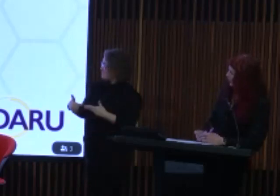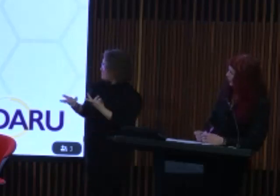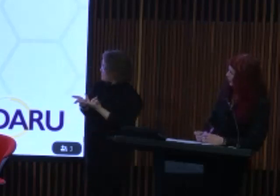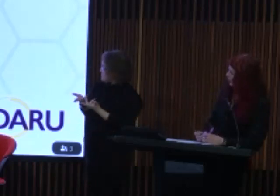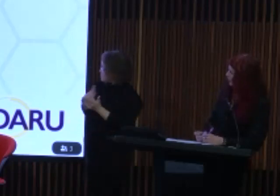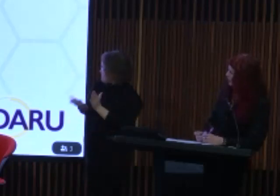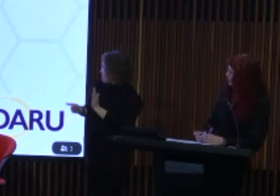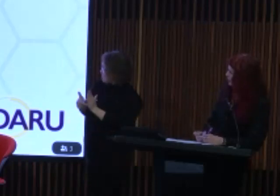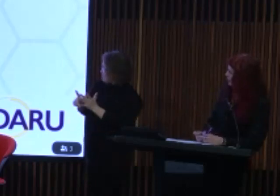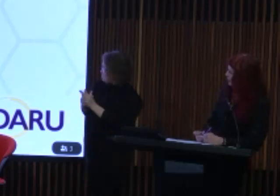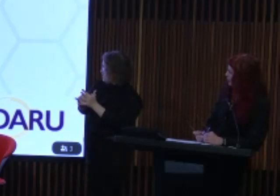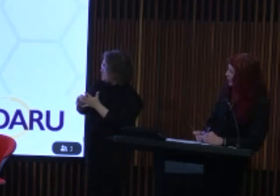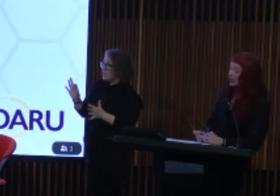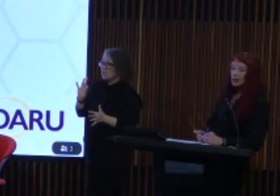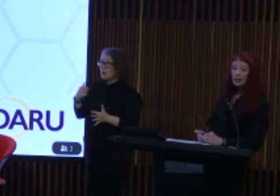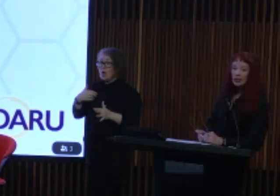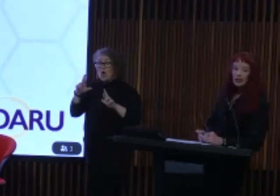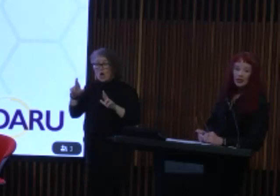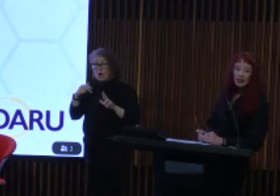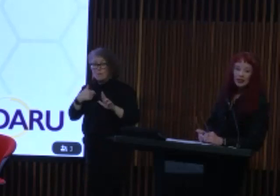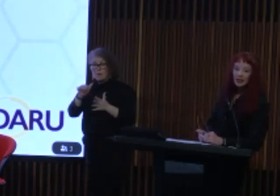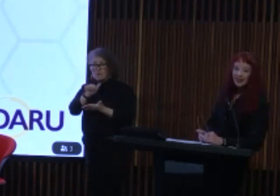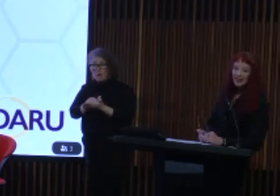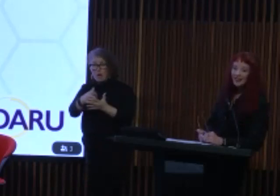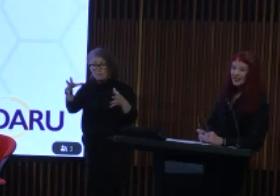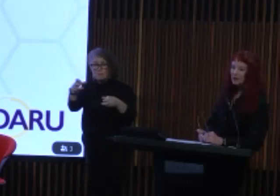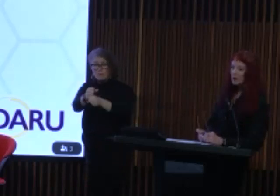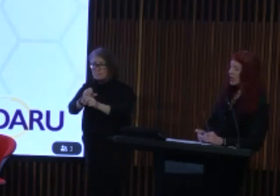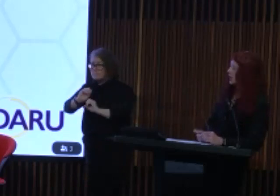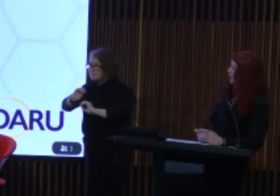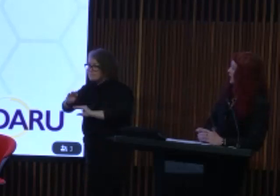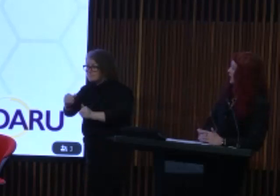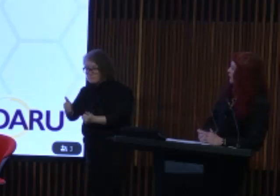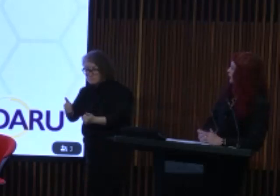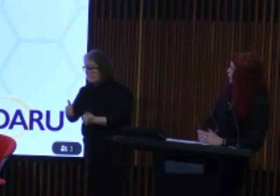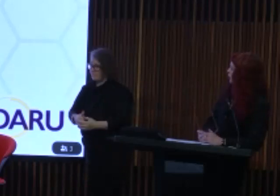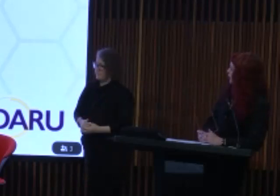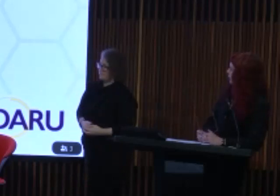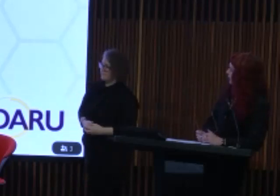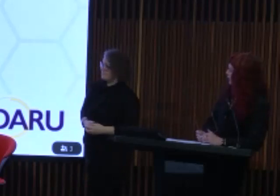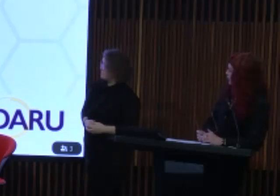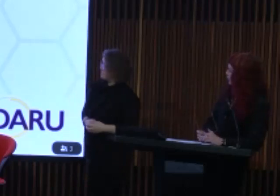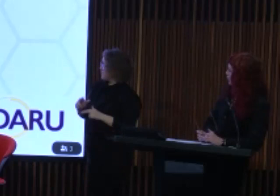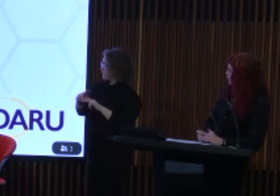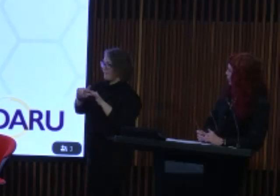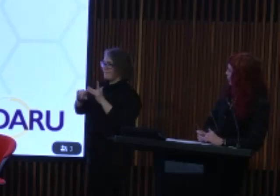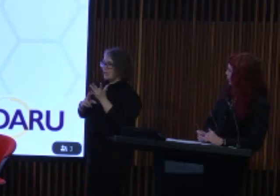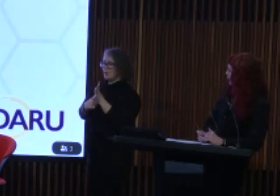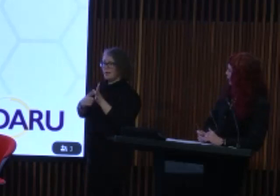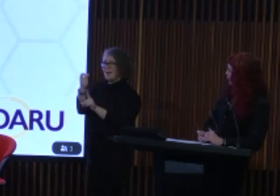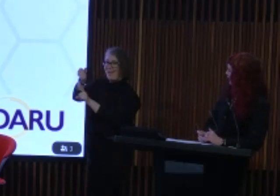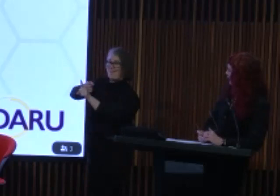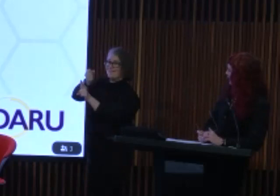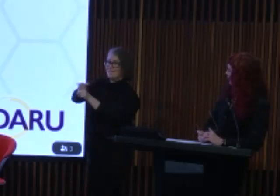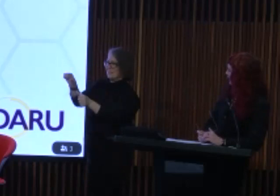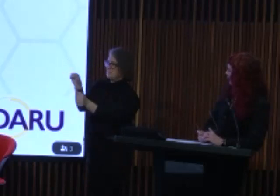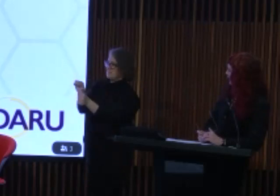Just I hope I represented the tables as well. Yep, Fiona advocate extraordinaire.